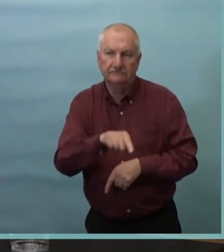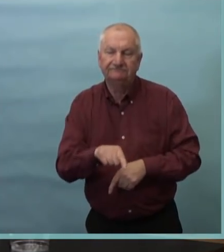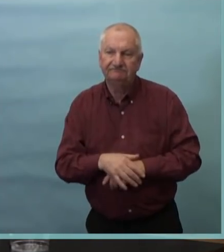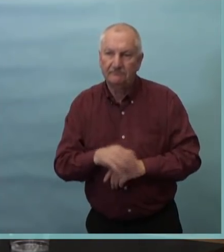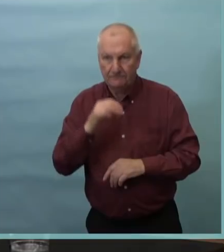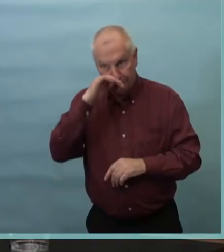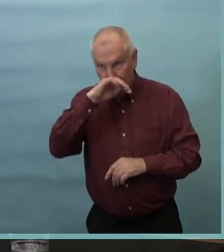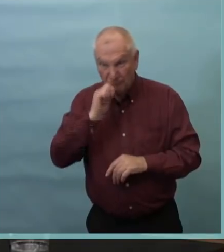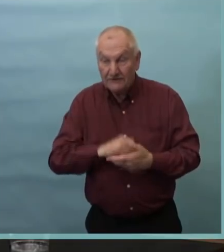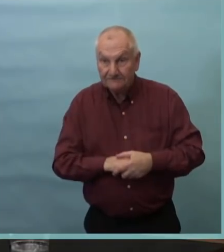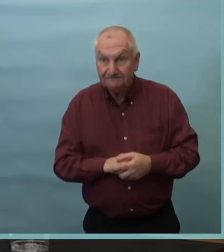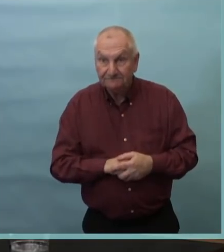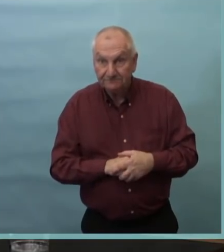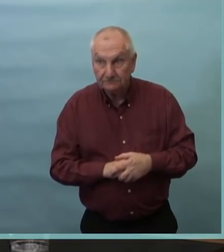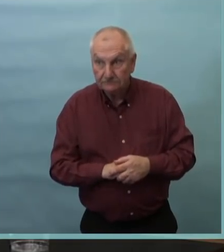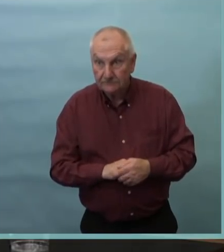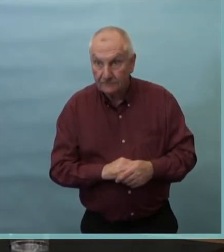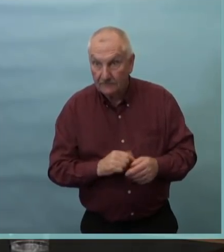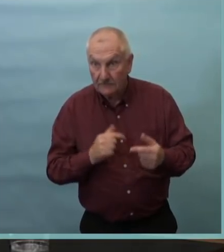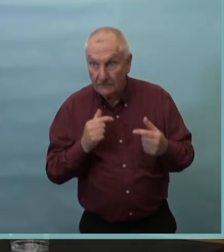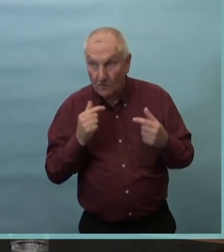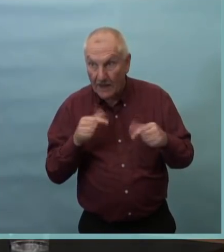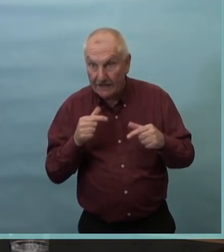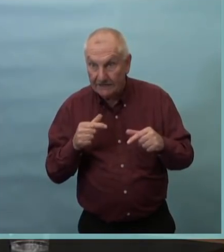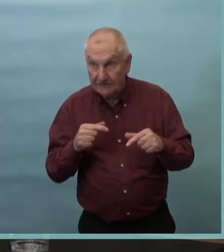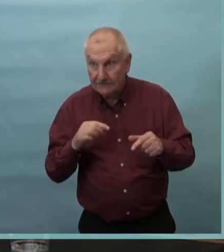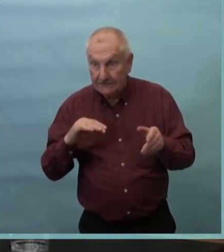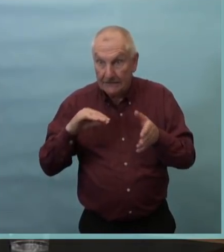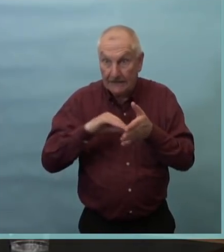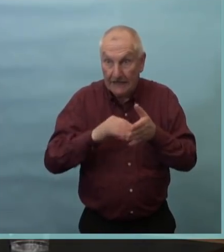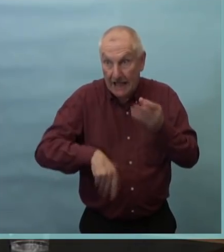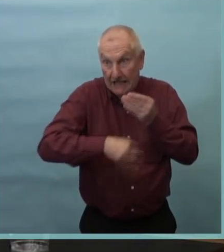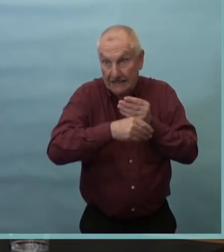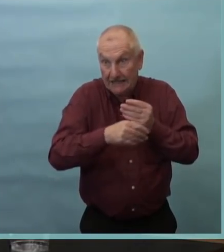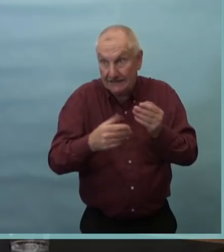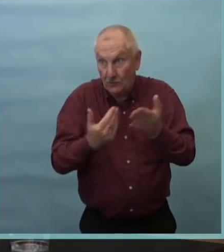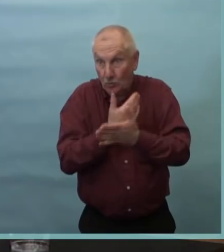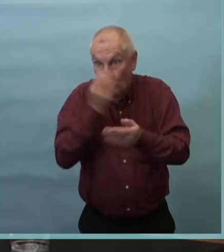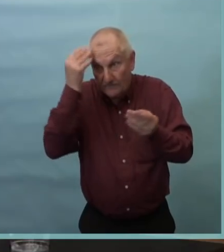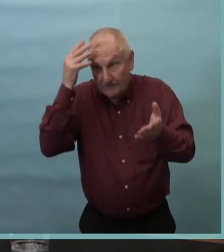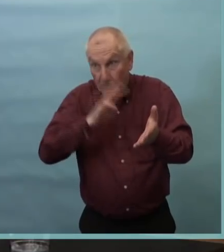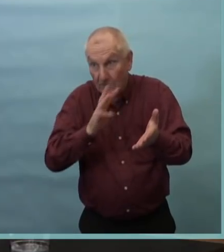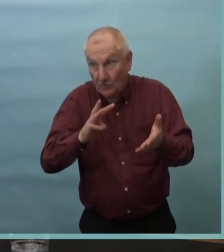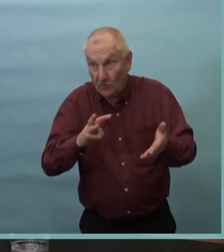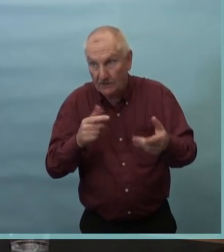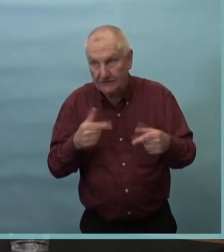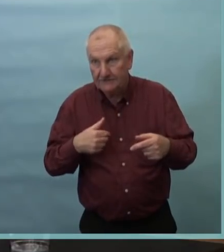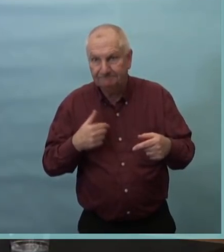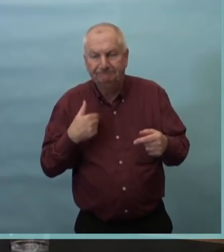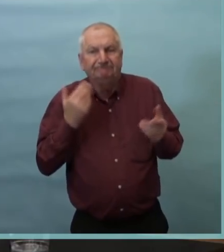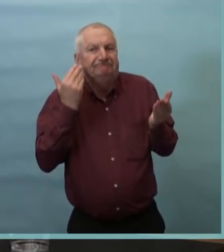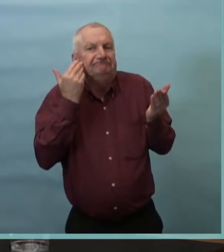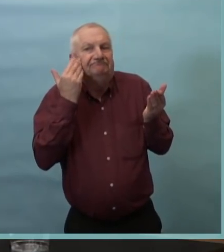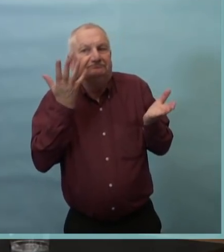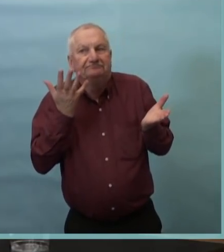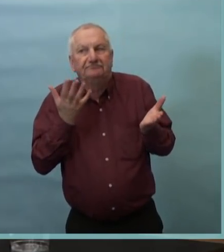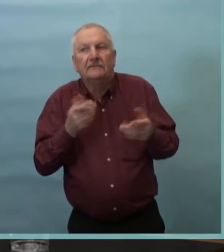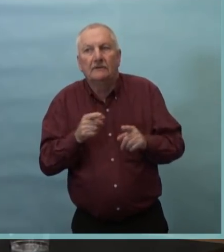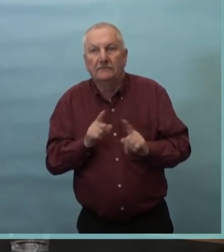know the process of getting it posted on there we can certainly look into it but we would announce quite quickly at a event just like this if we felt that